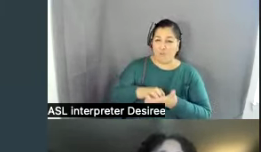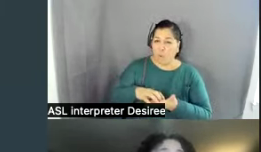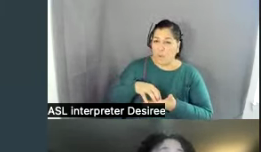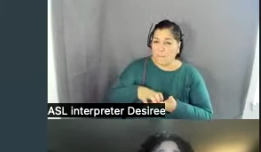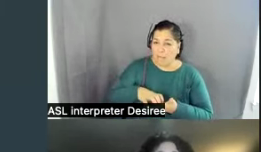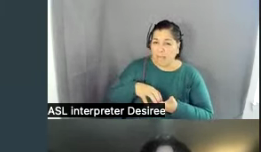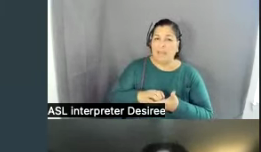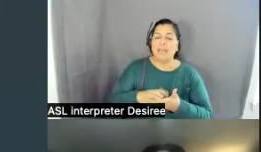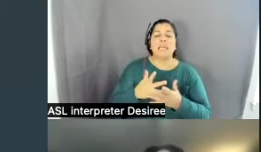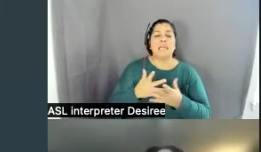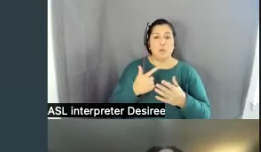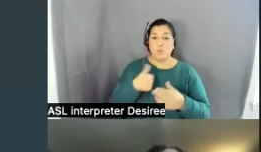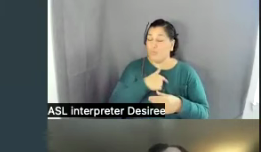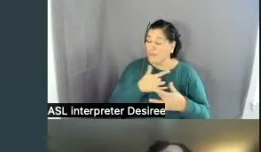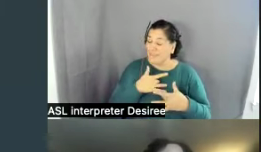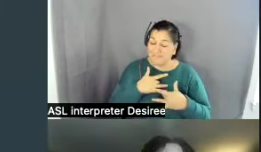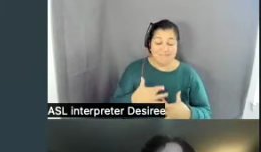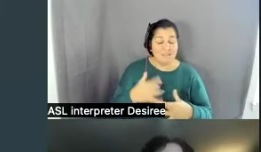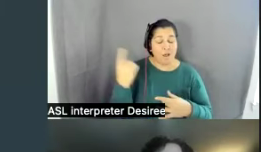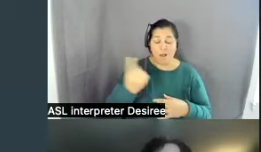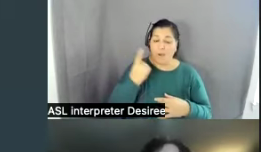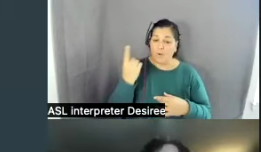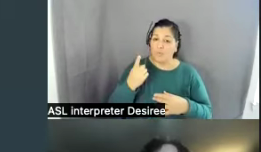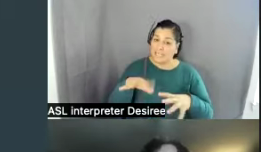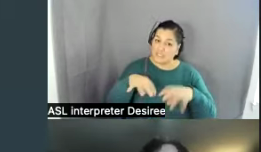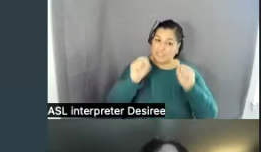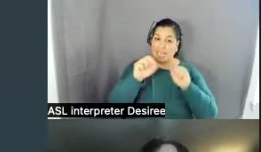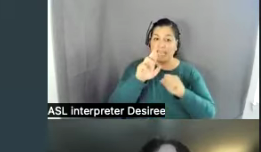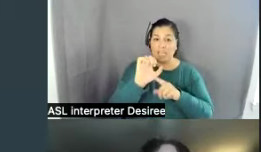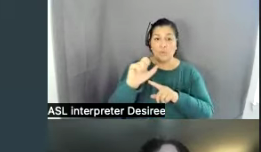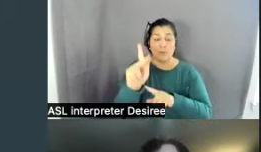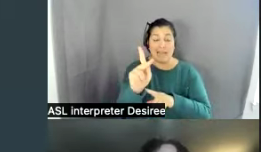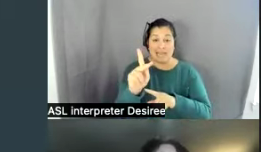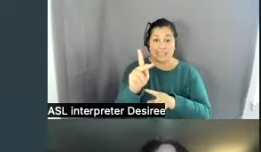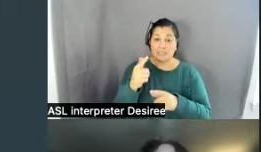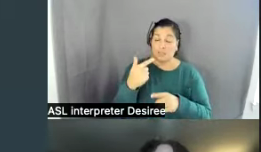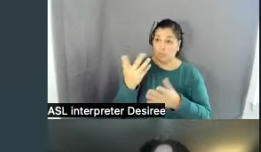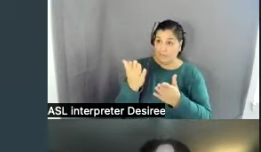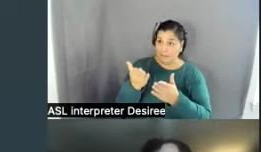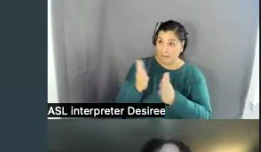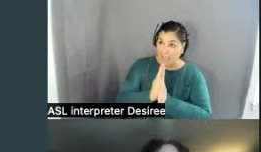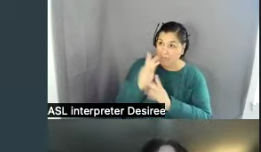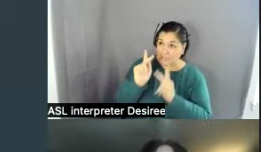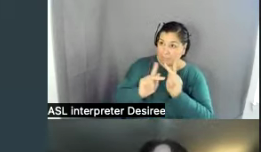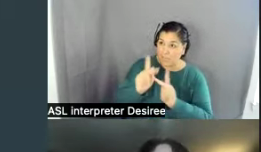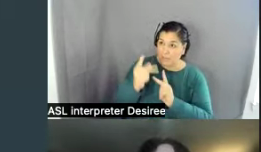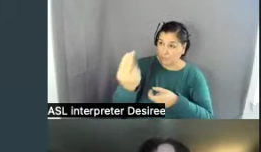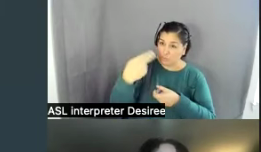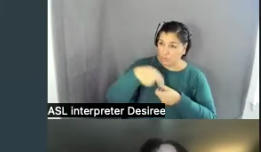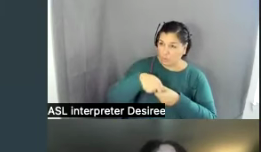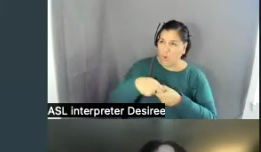for those experiments and experiences that we are asking them to take a risk, share something, be